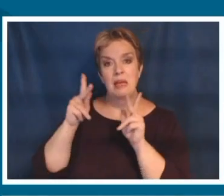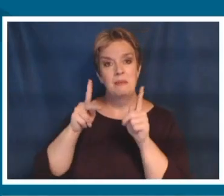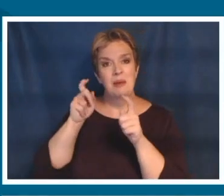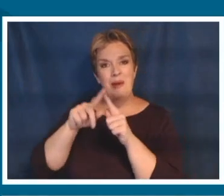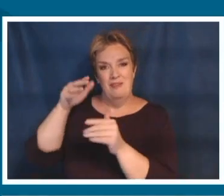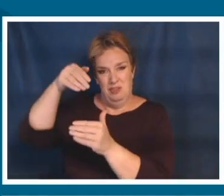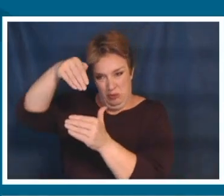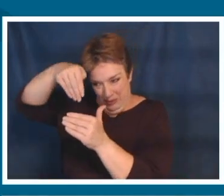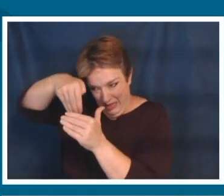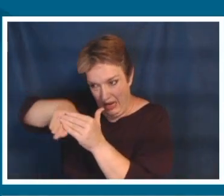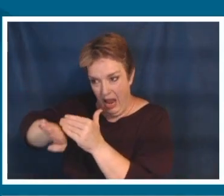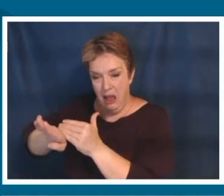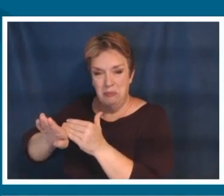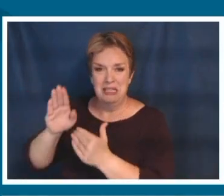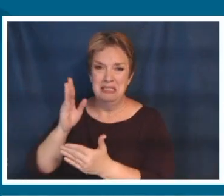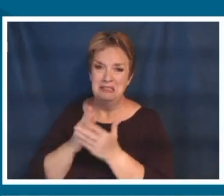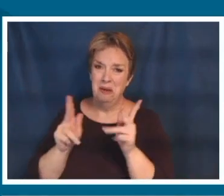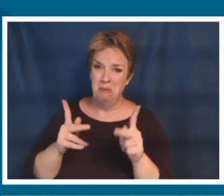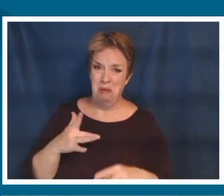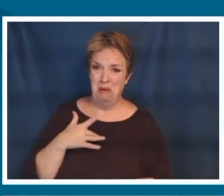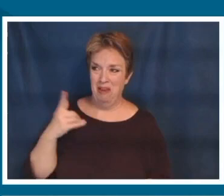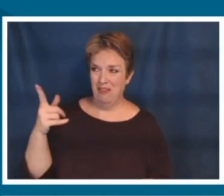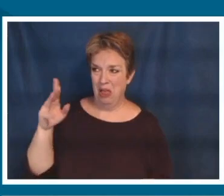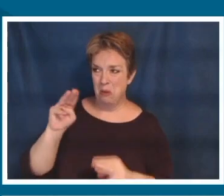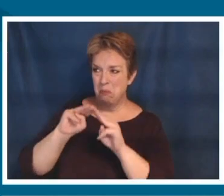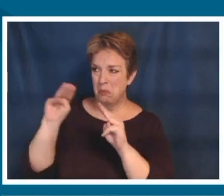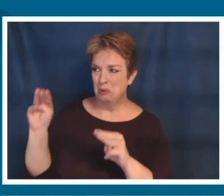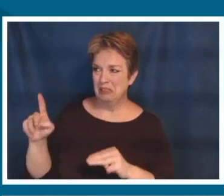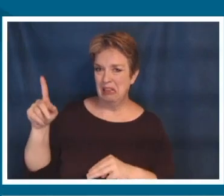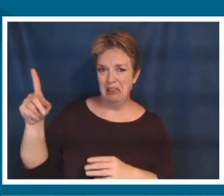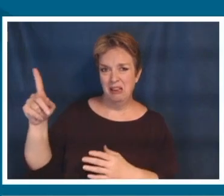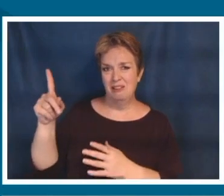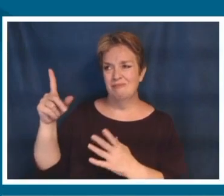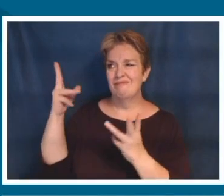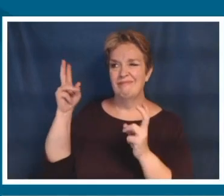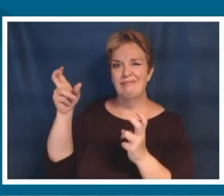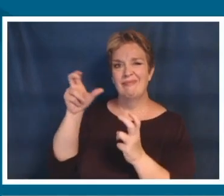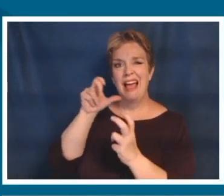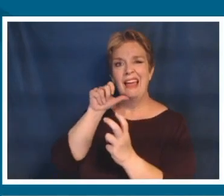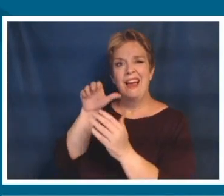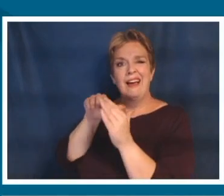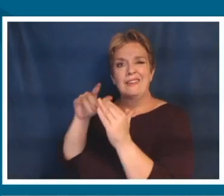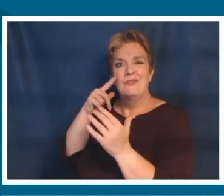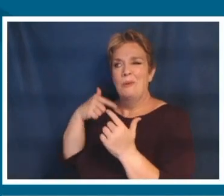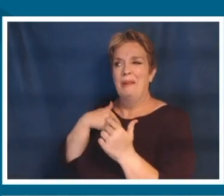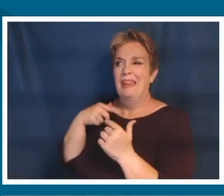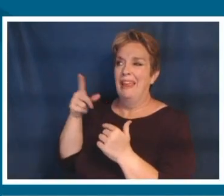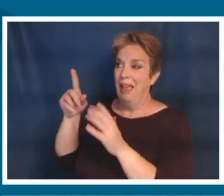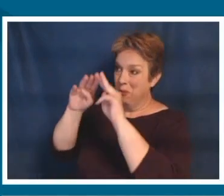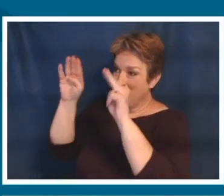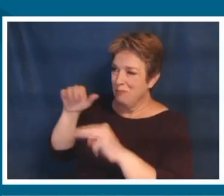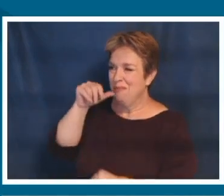and that is an unfortunate fact but you know